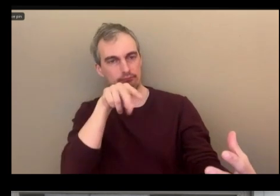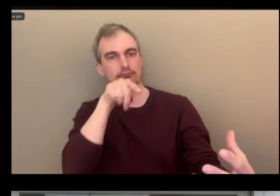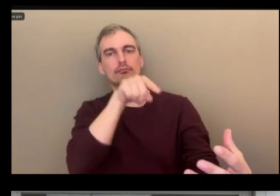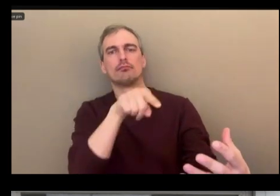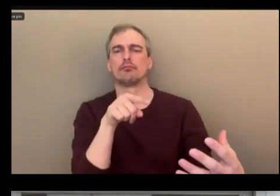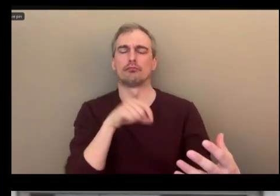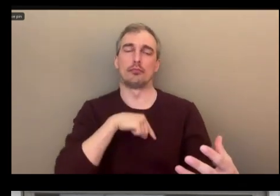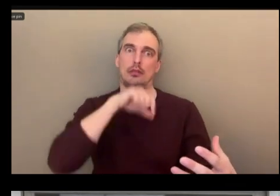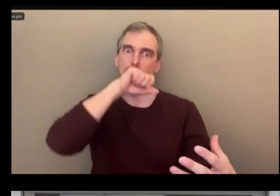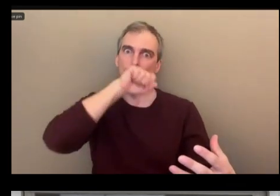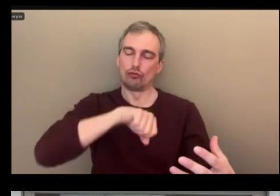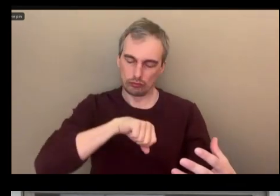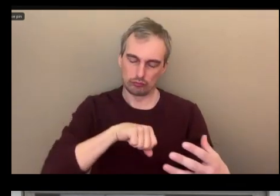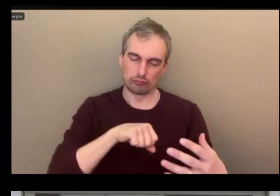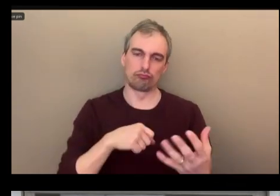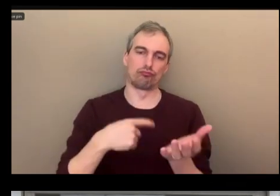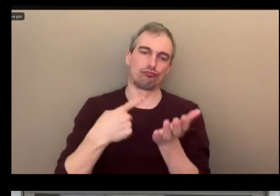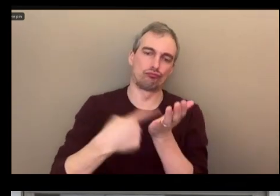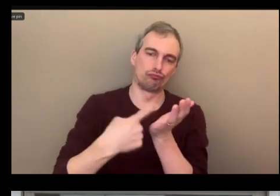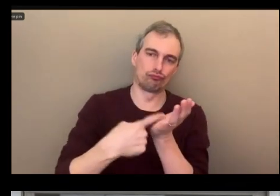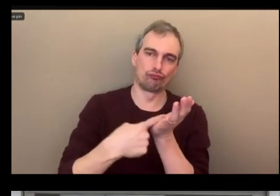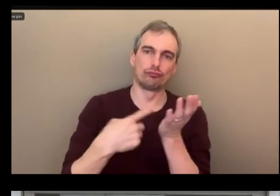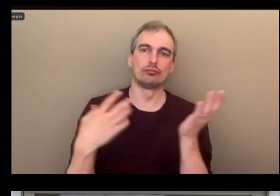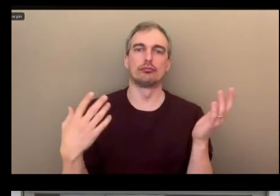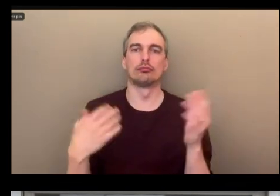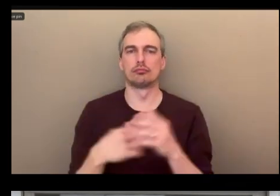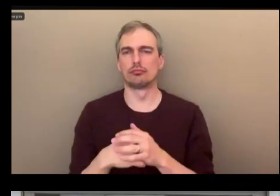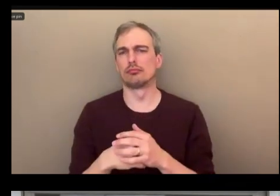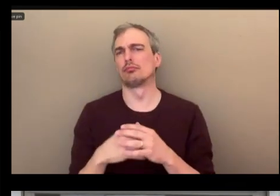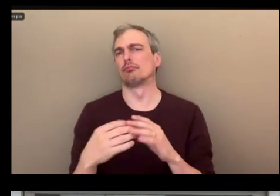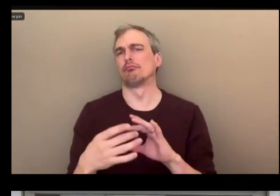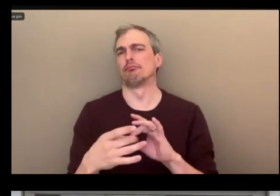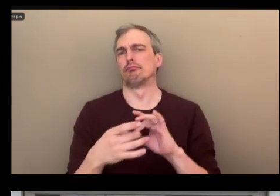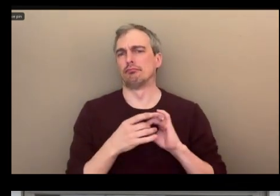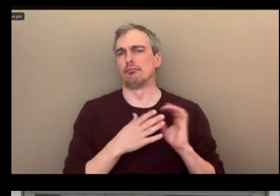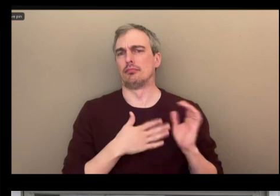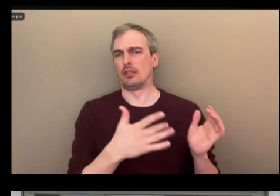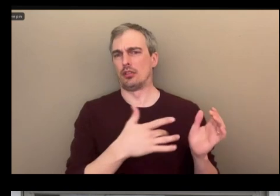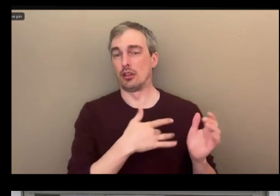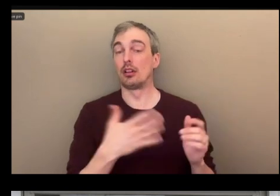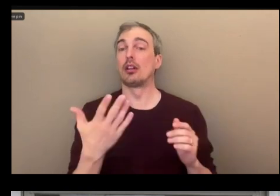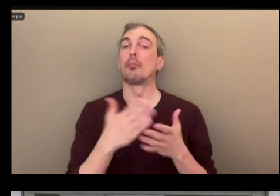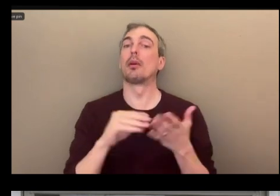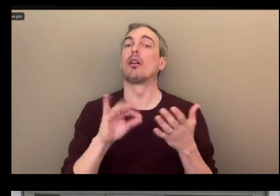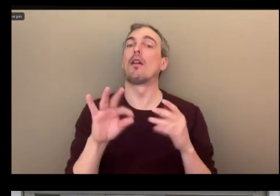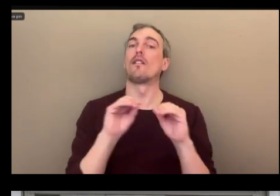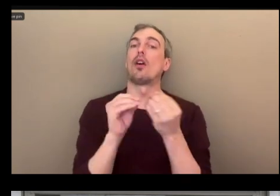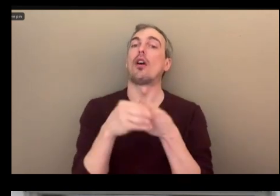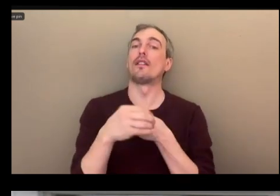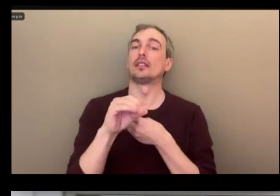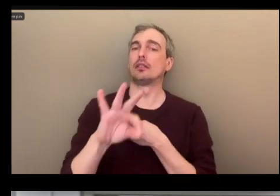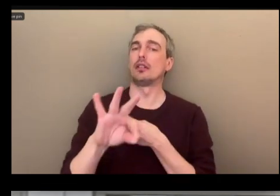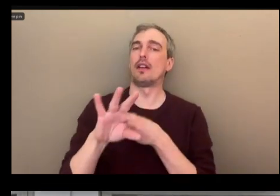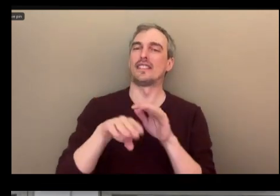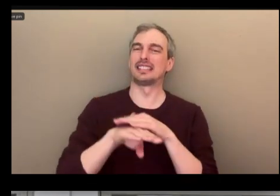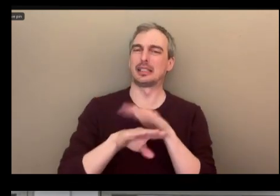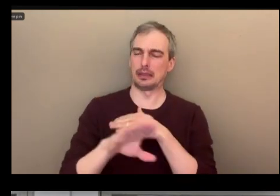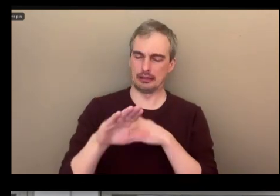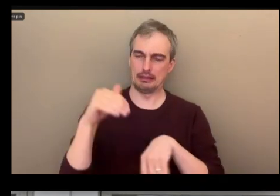Truly near and dear to my heart. As part of the office of accessibility at Verizon, there are two key events that we host every single year.